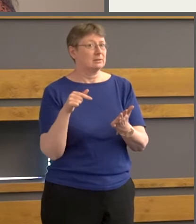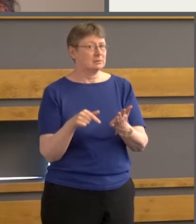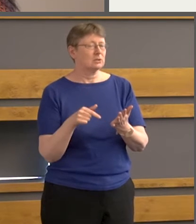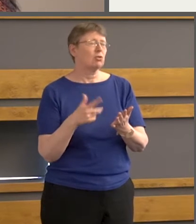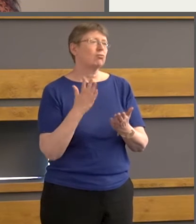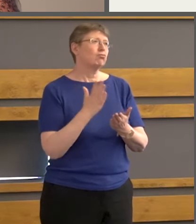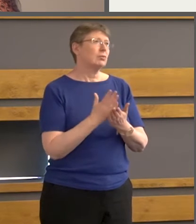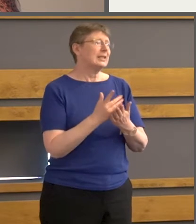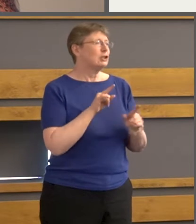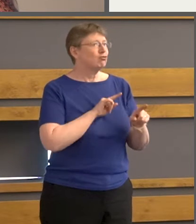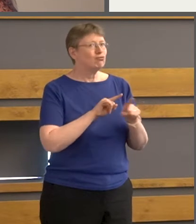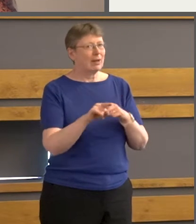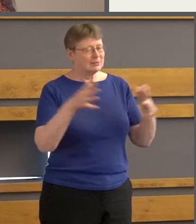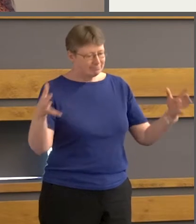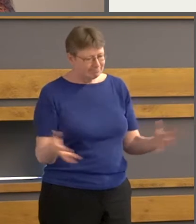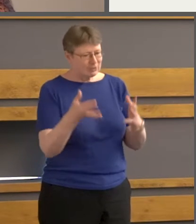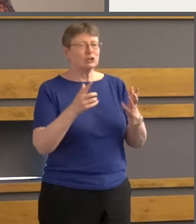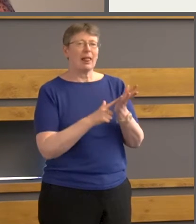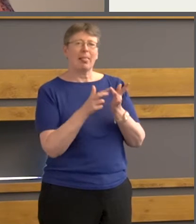really quickly transitioned essentially into being a bank.